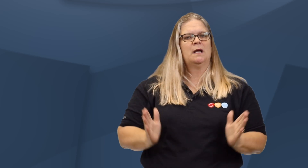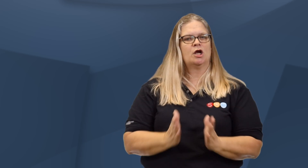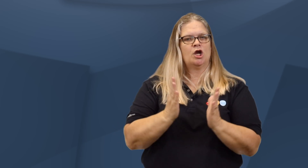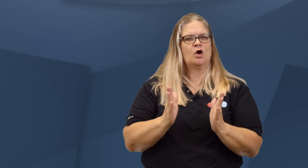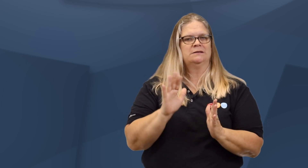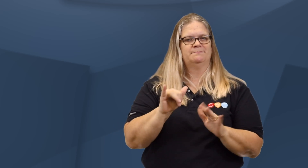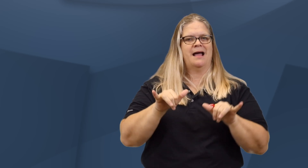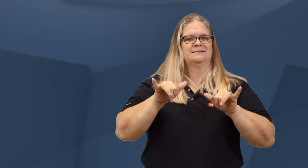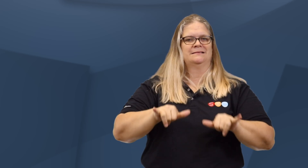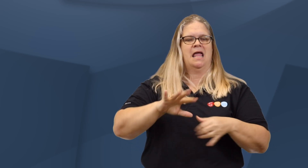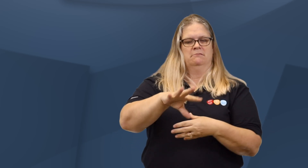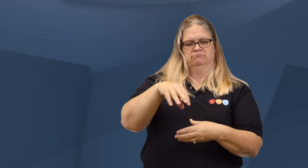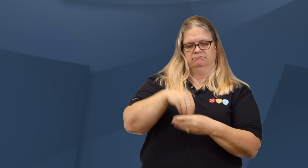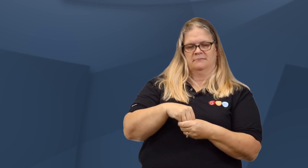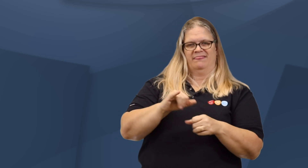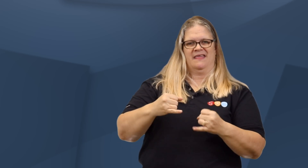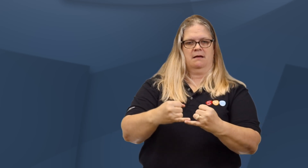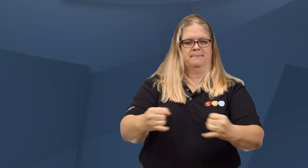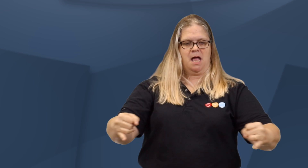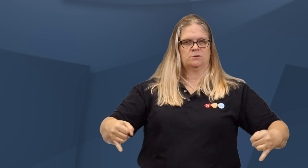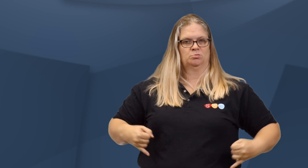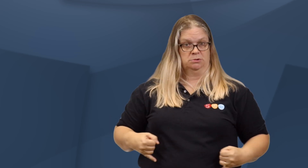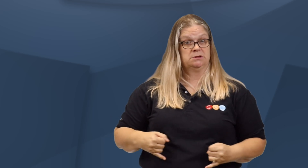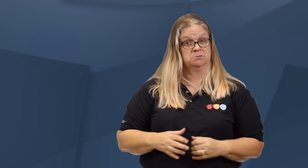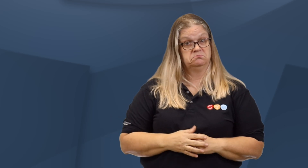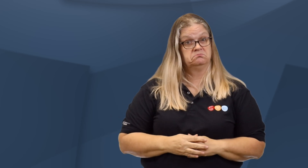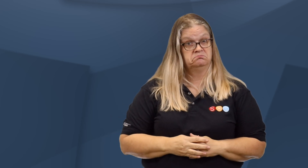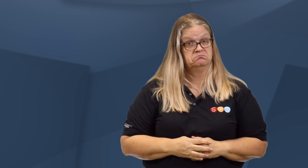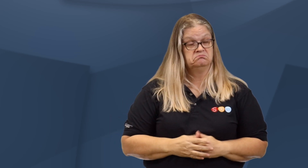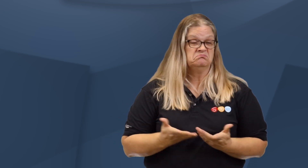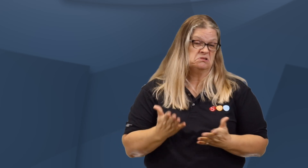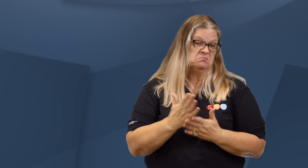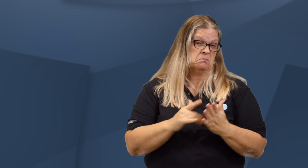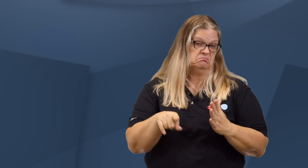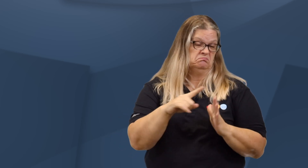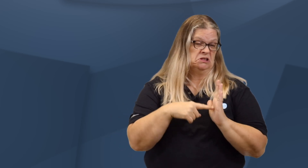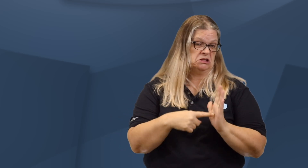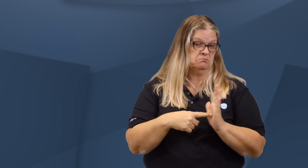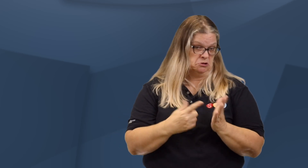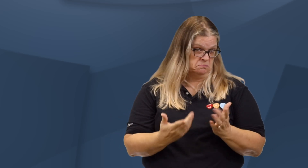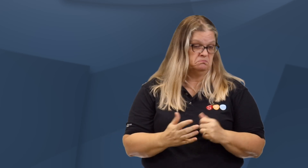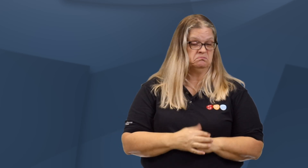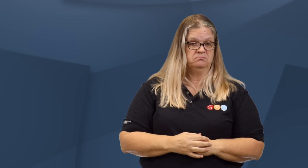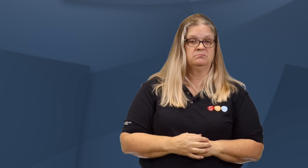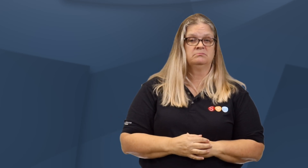and to remain within that space and encourage them to stay in the boundaries. That's some examples.